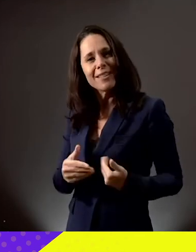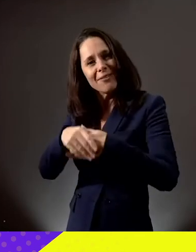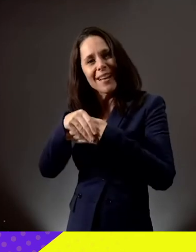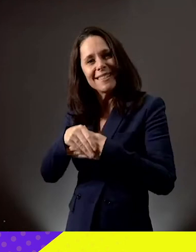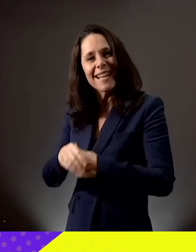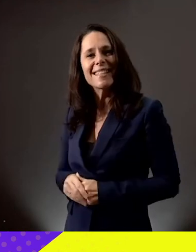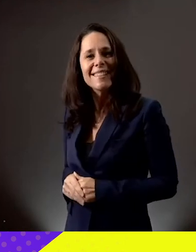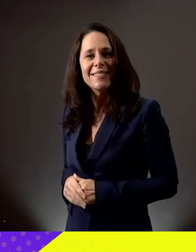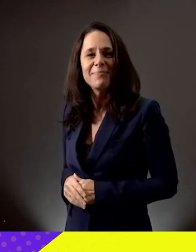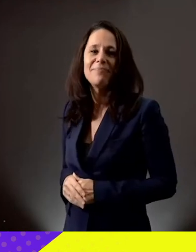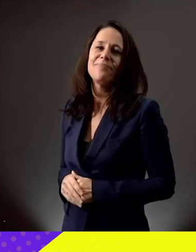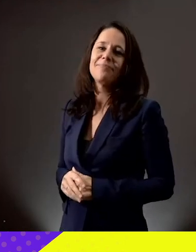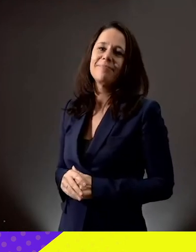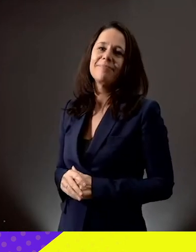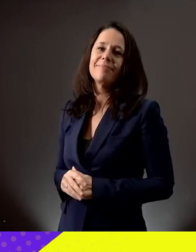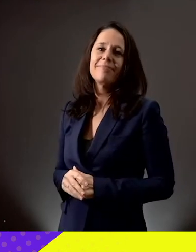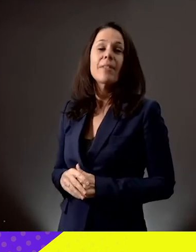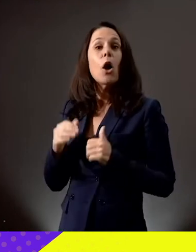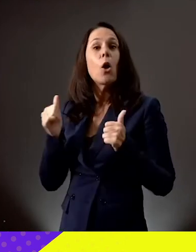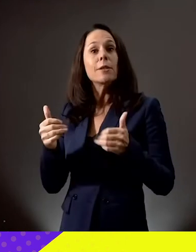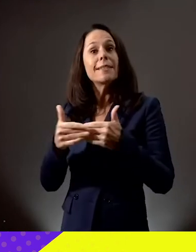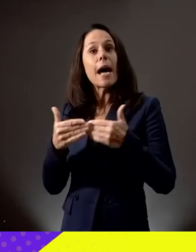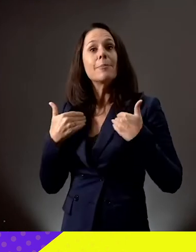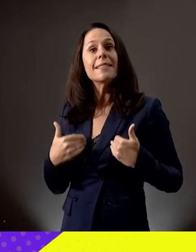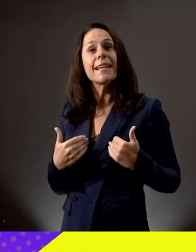Alright, ladies and gentlemen, dear friends...